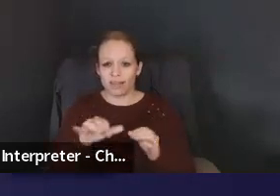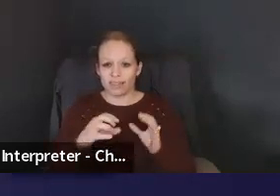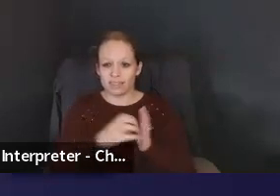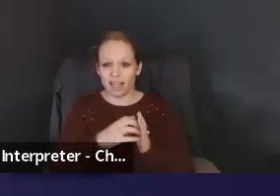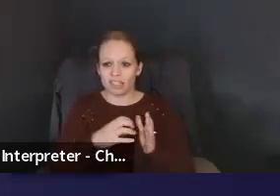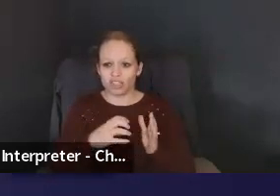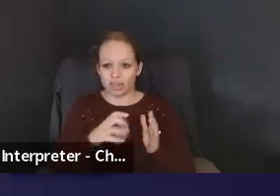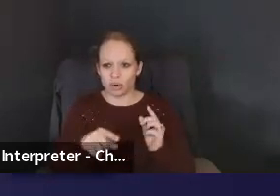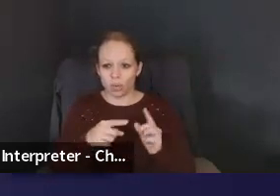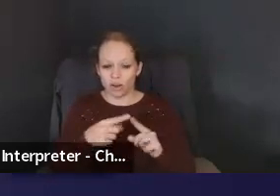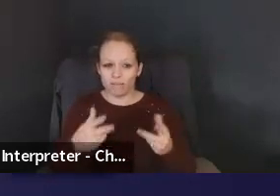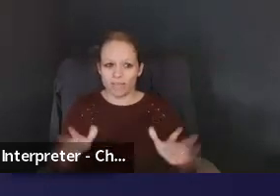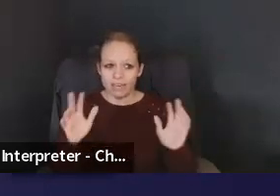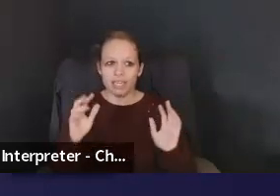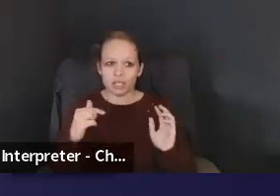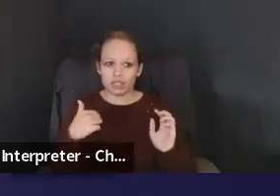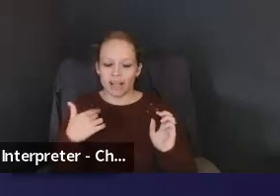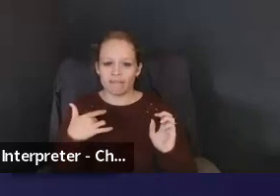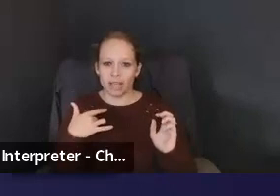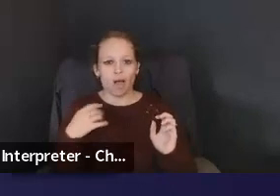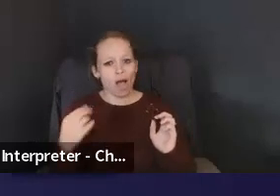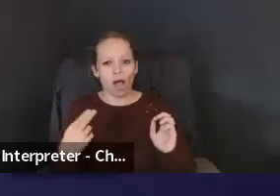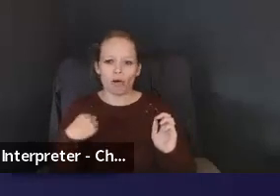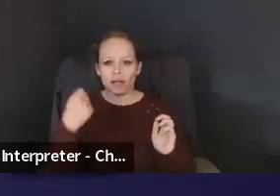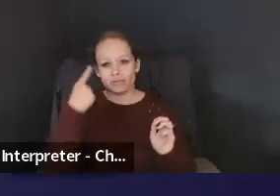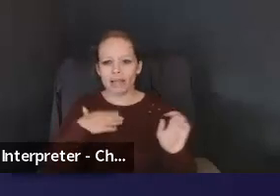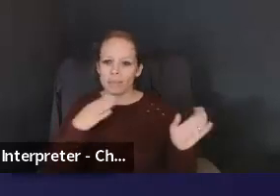a better idea of what my plan is and what our plan. Dr. Rumrill: Yeah. Dr. Leslie: